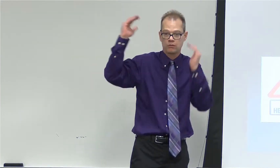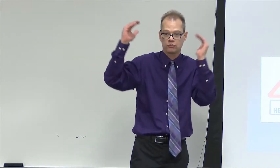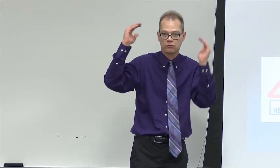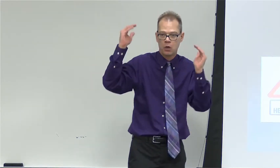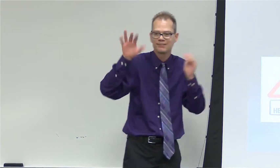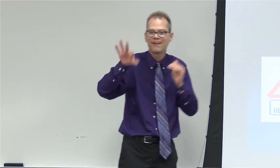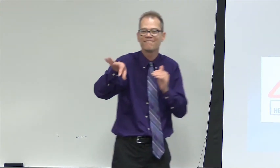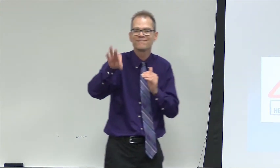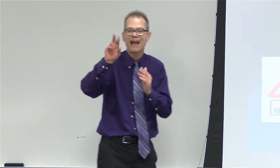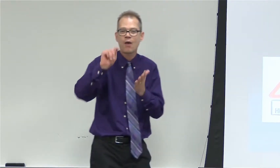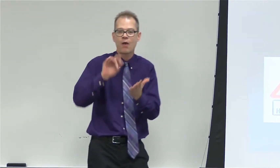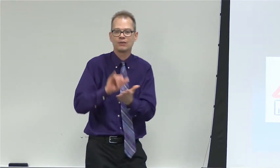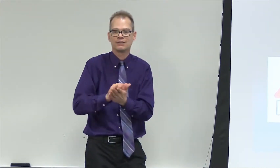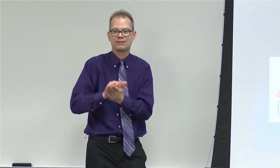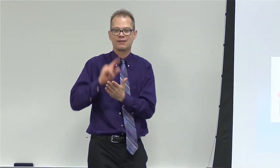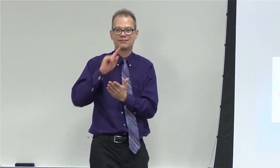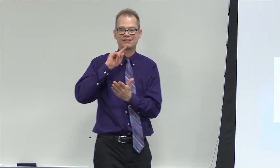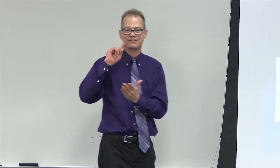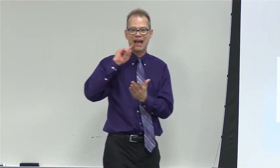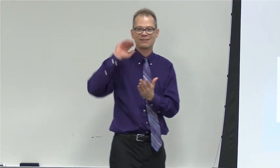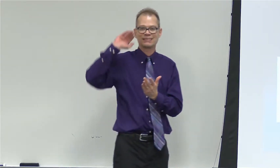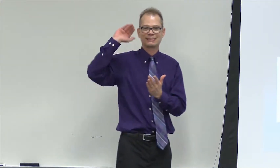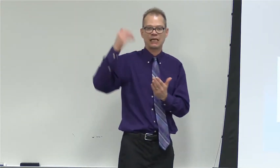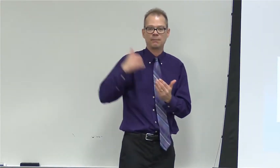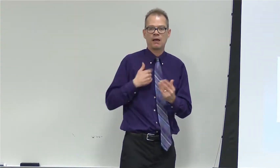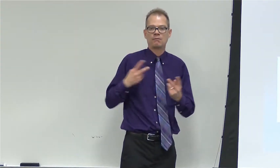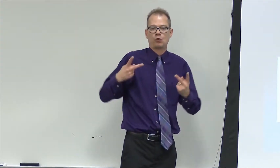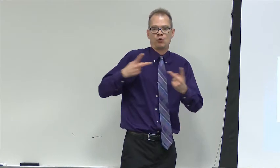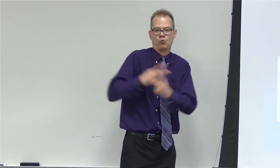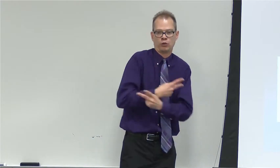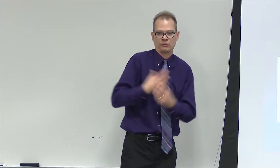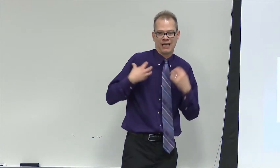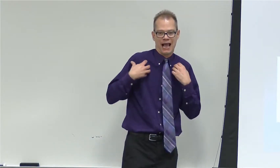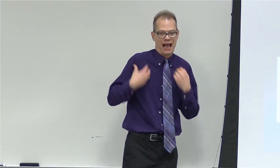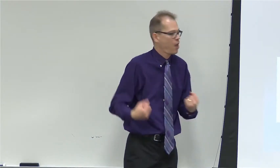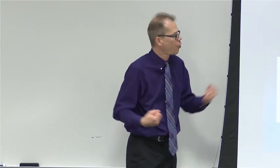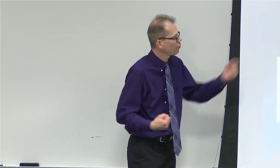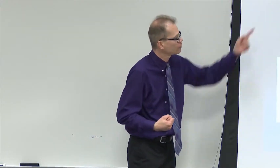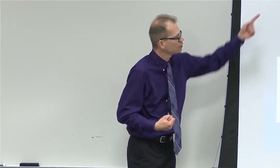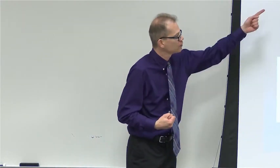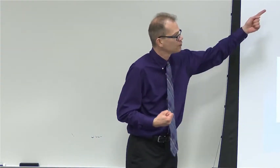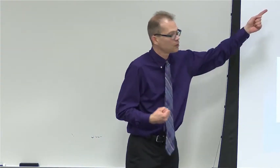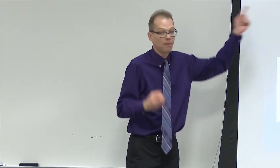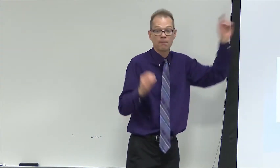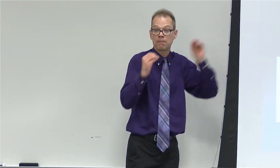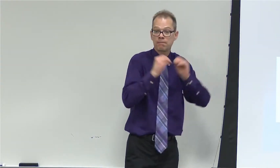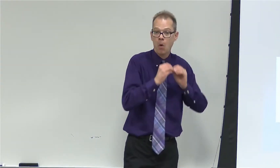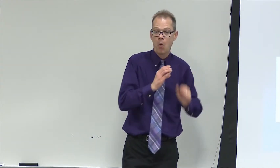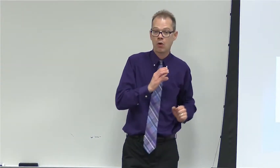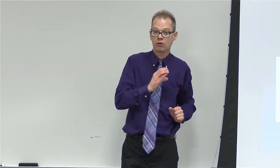or they did a health survey and found that deaf... deaf people have a weaker health